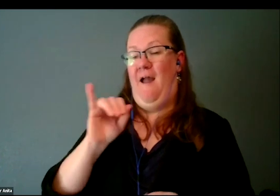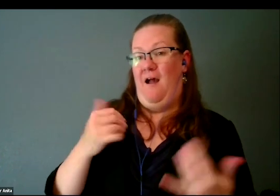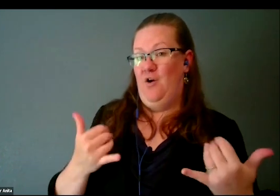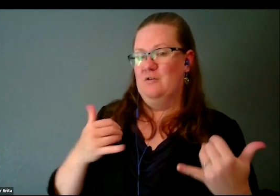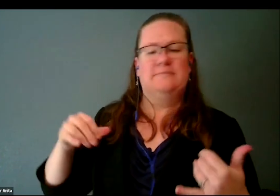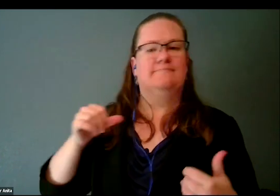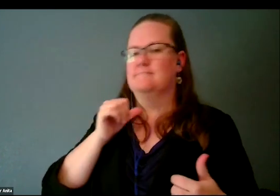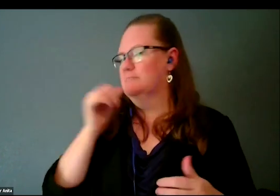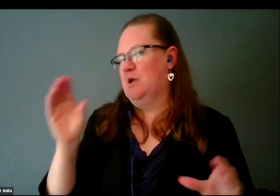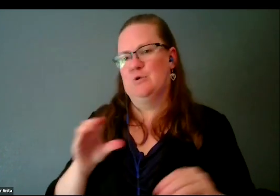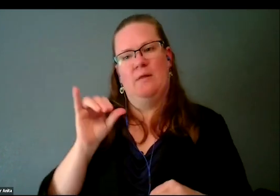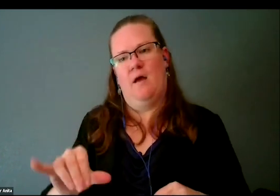It likes to include a lot of detail.